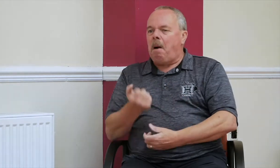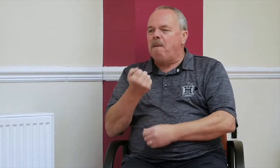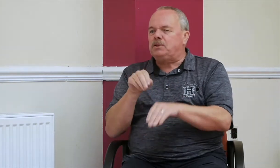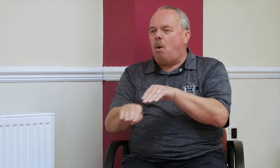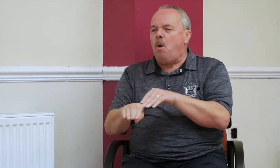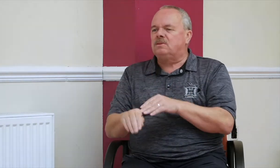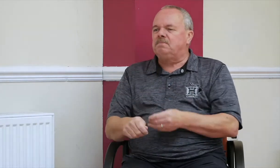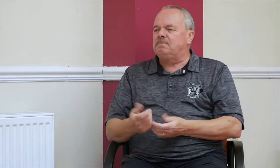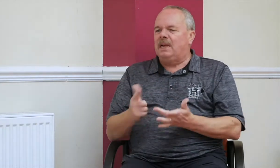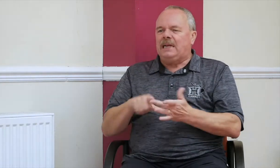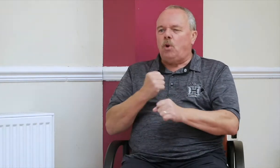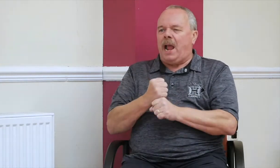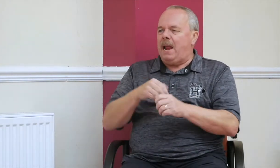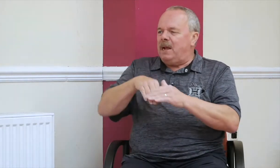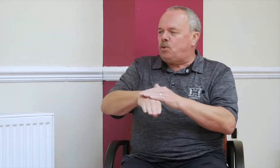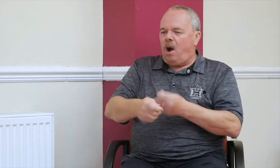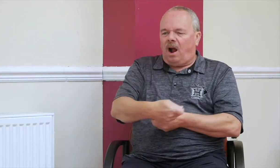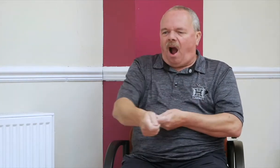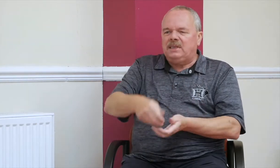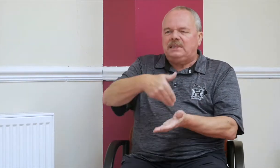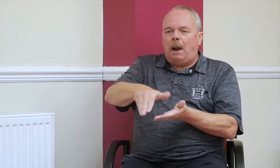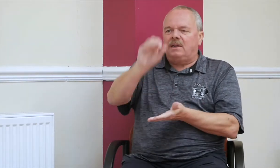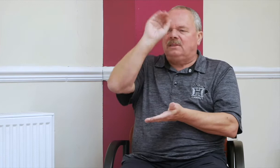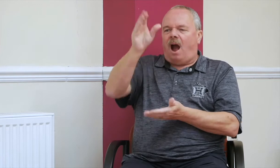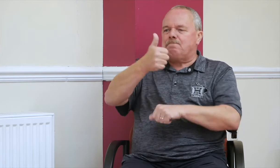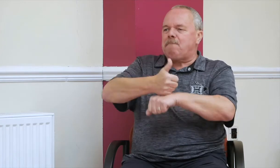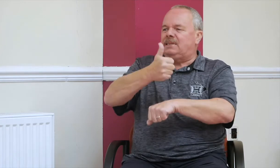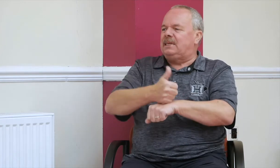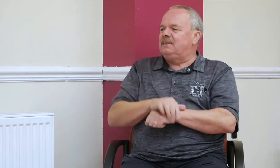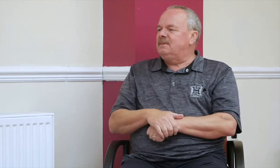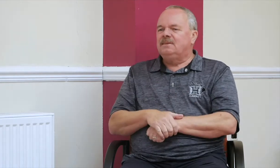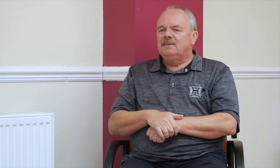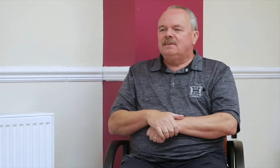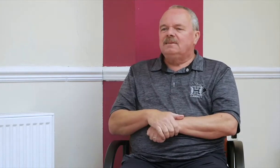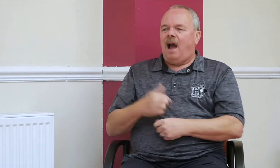We played pub sports and indoor games like cards, table tennis, darts, all the basics!